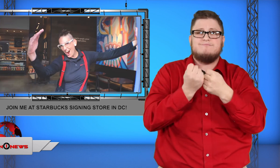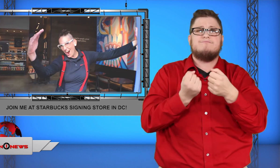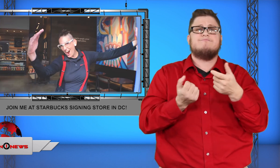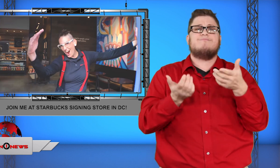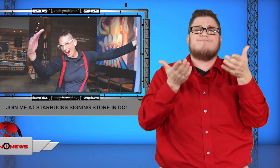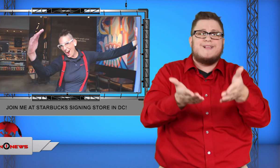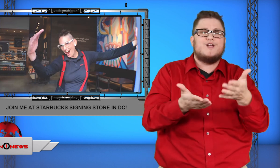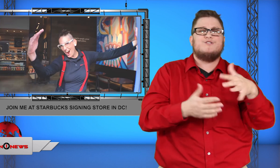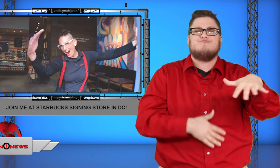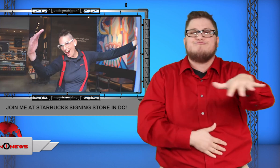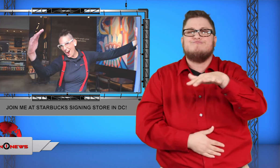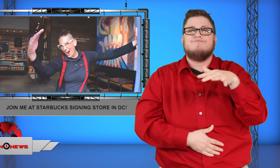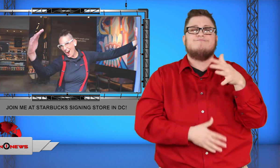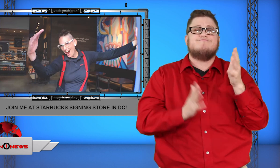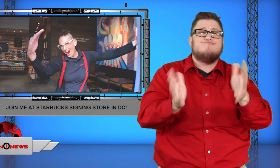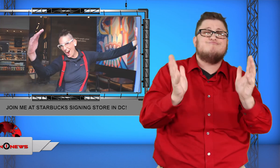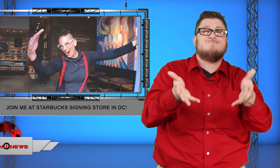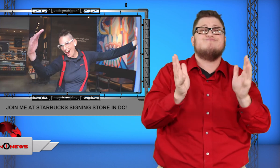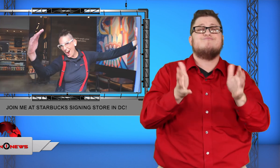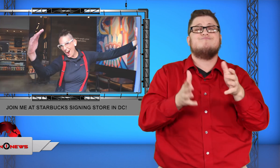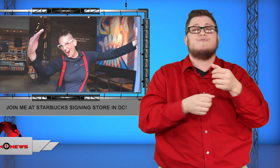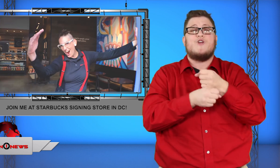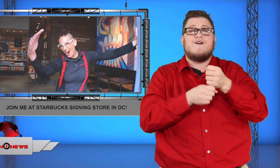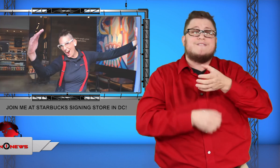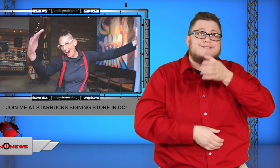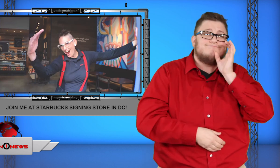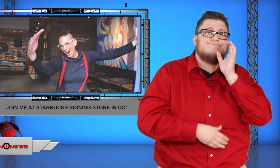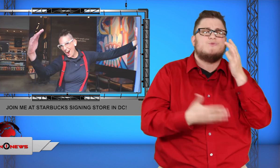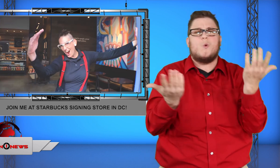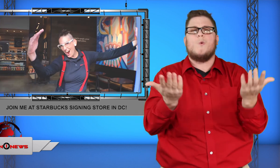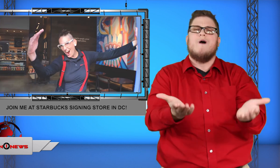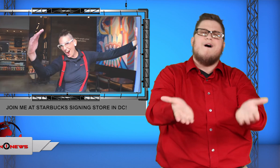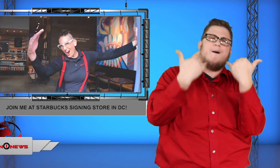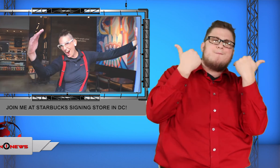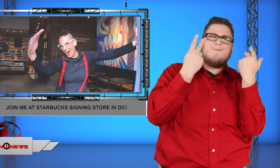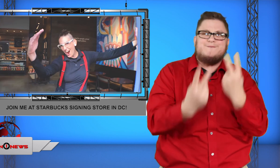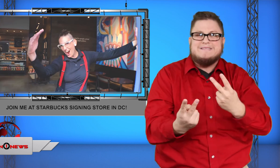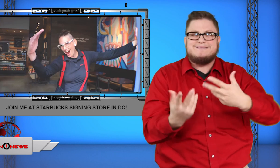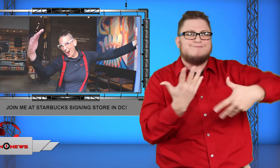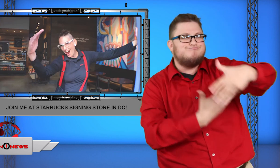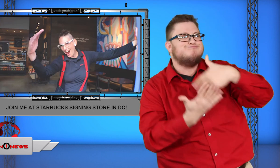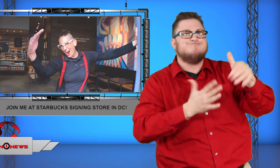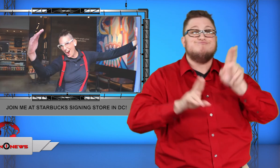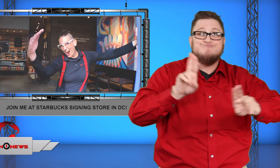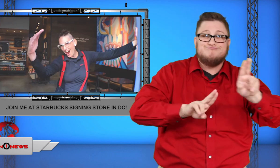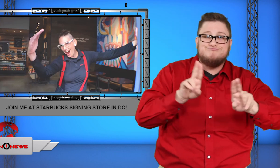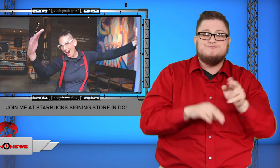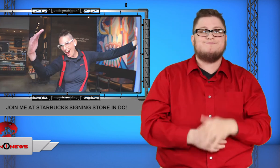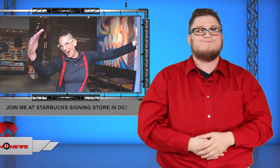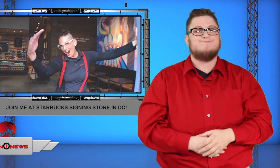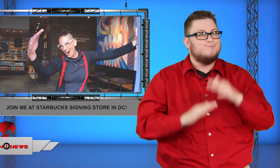area and chat over a cup of joe. So please stop by.